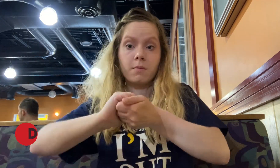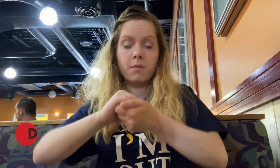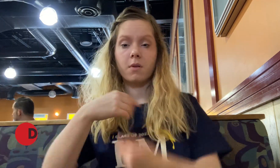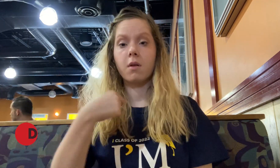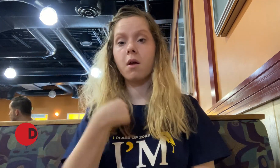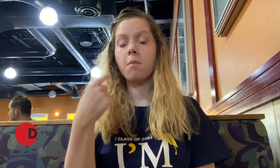We partnered up.